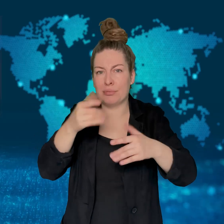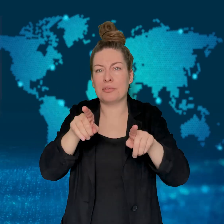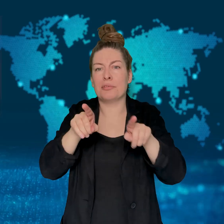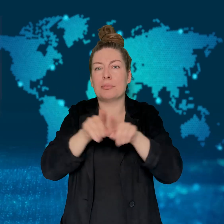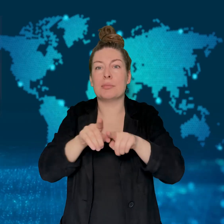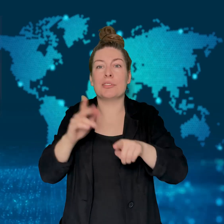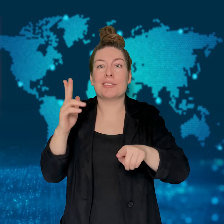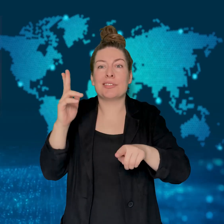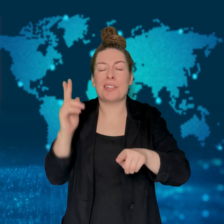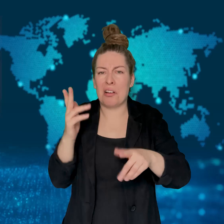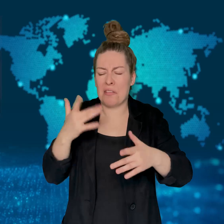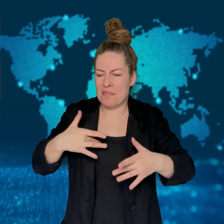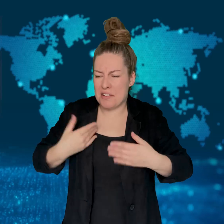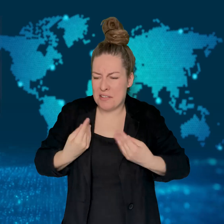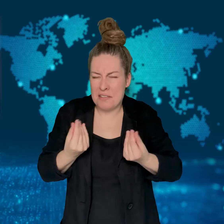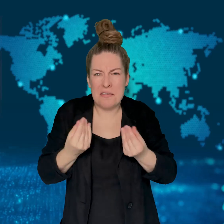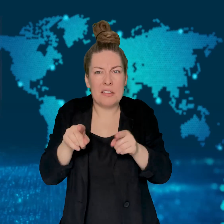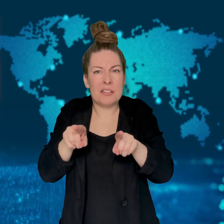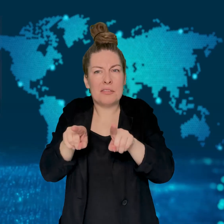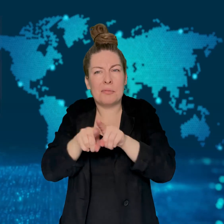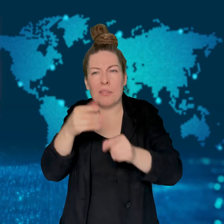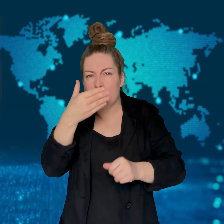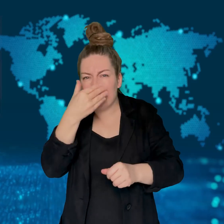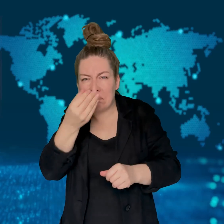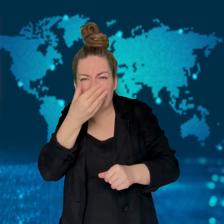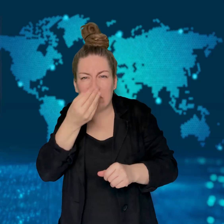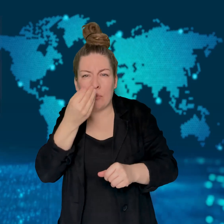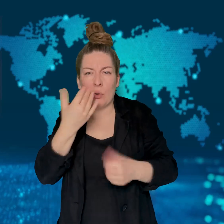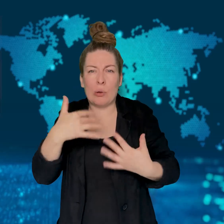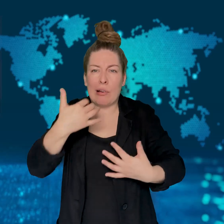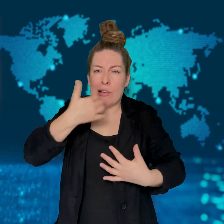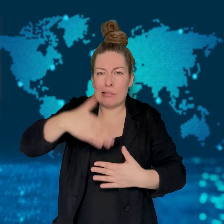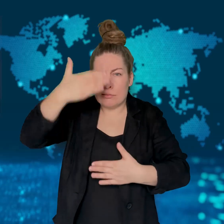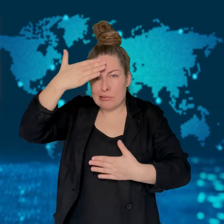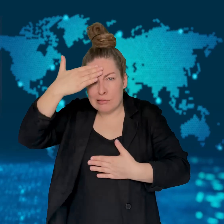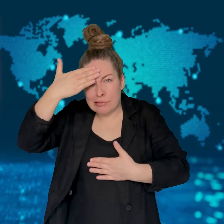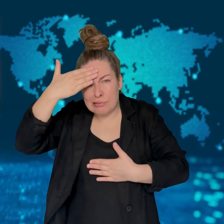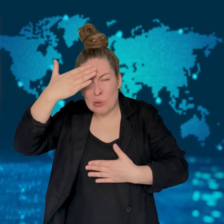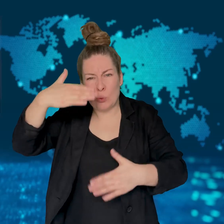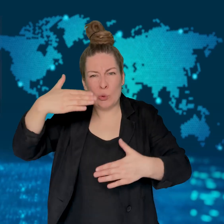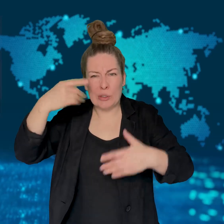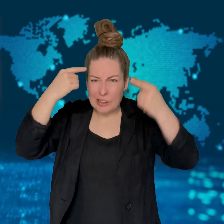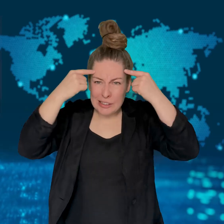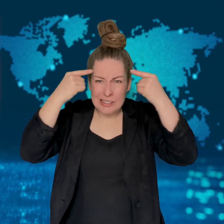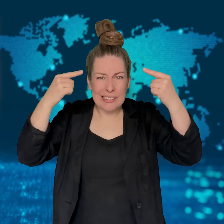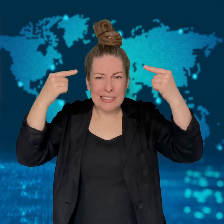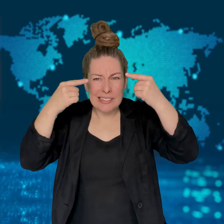It starts with flu-like symptoms such as fever and headache.